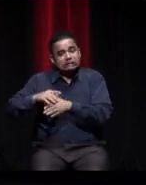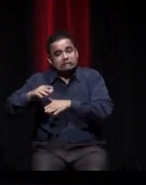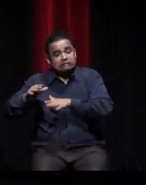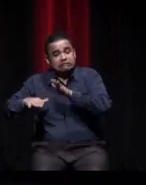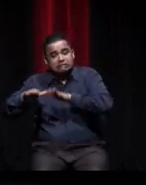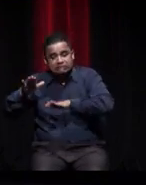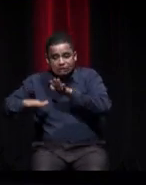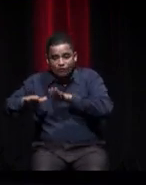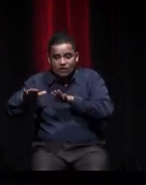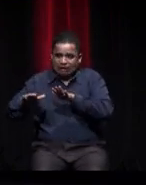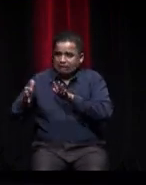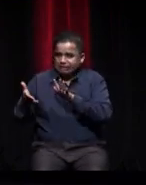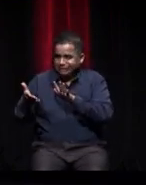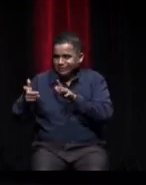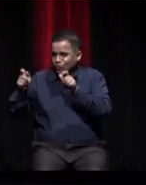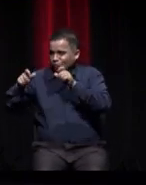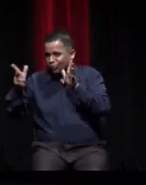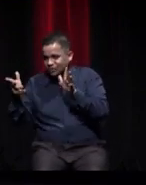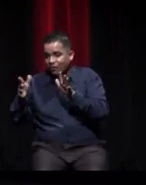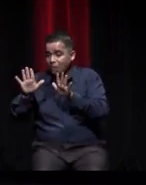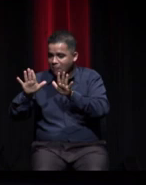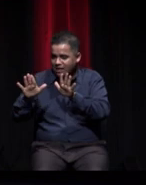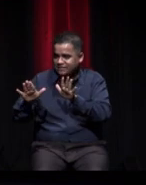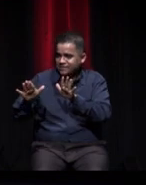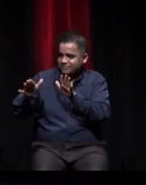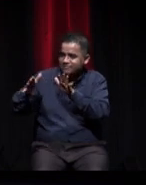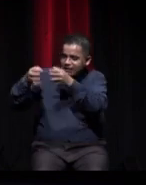I'm talking about factual elements here,